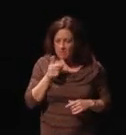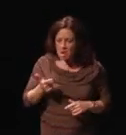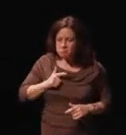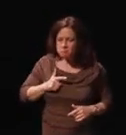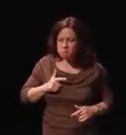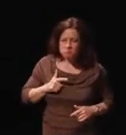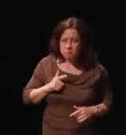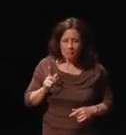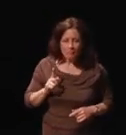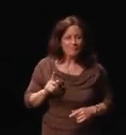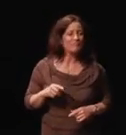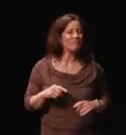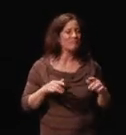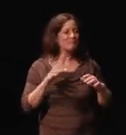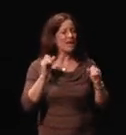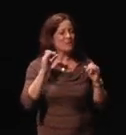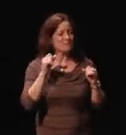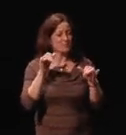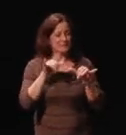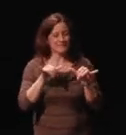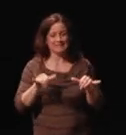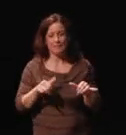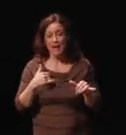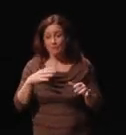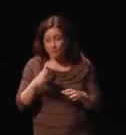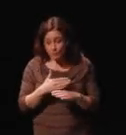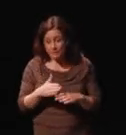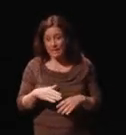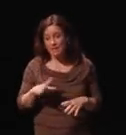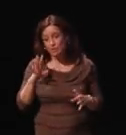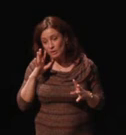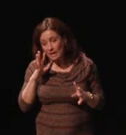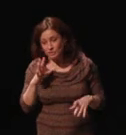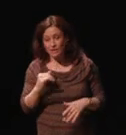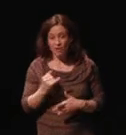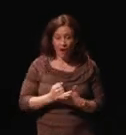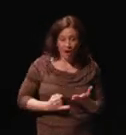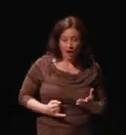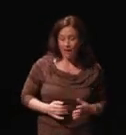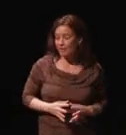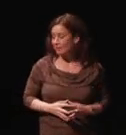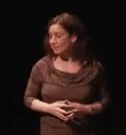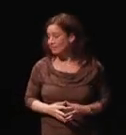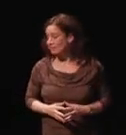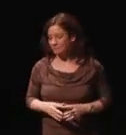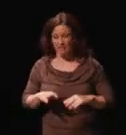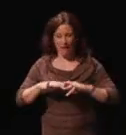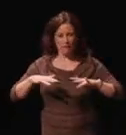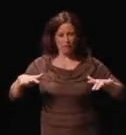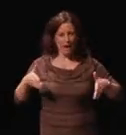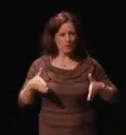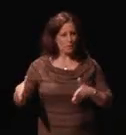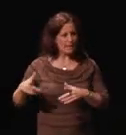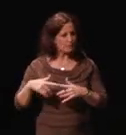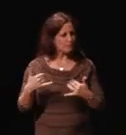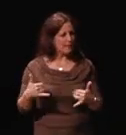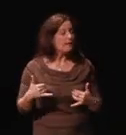It was incredible system, it had music creation, art, a variety of ways you could play hard games,